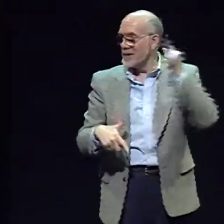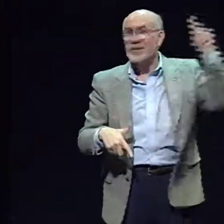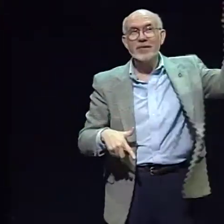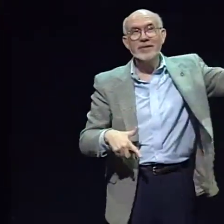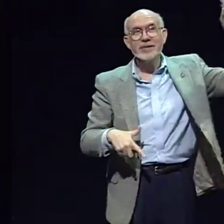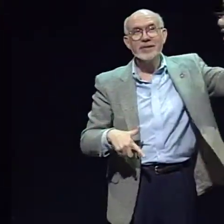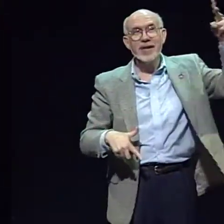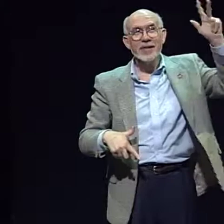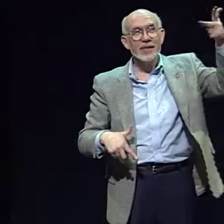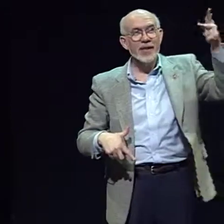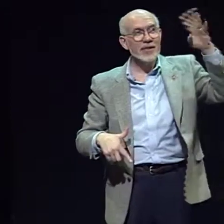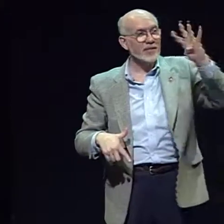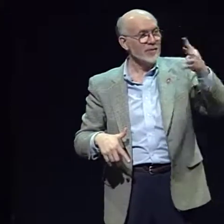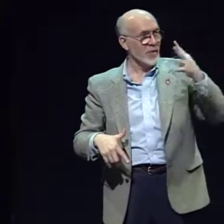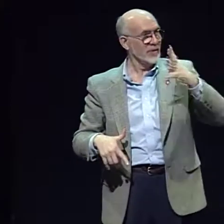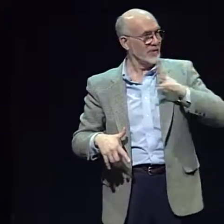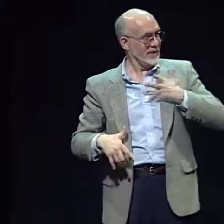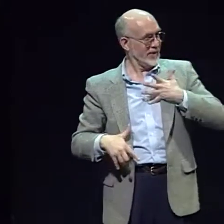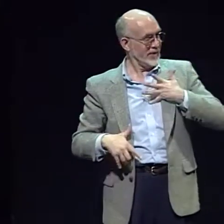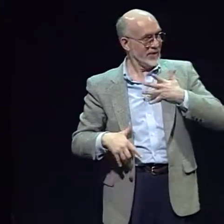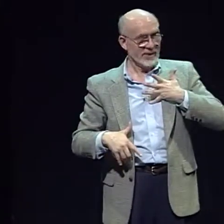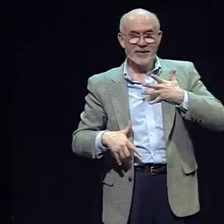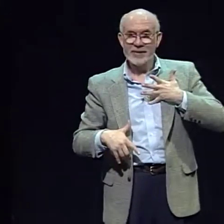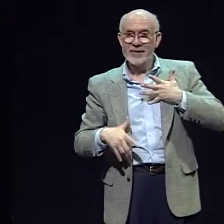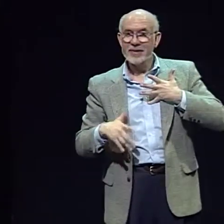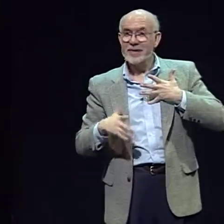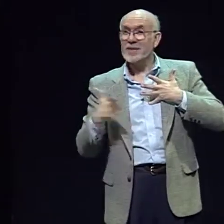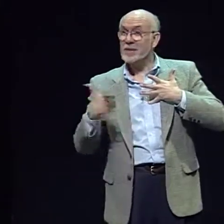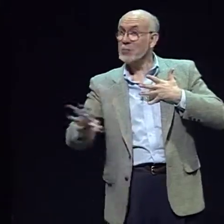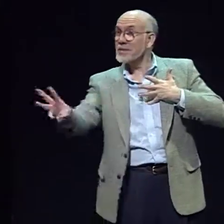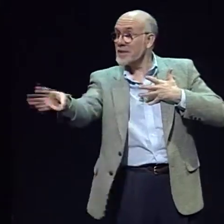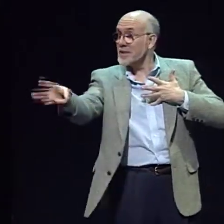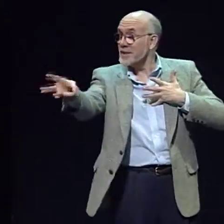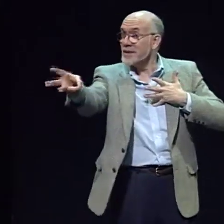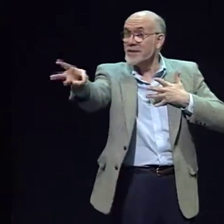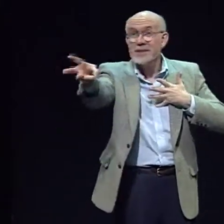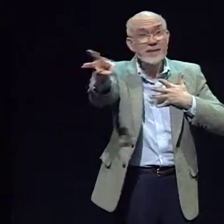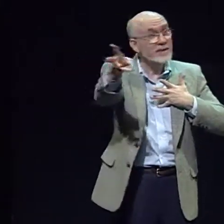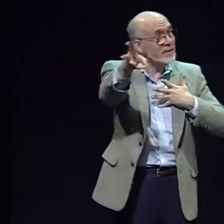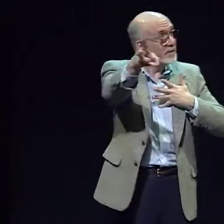IT ALL STARTED WITH LAURENT CLERC. HE WAS THE FIRST GENERATION. I'M PART OF THE FIFTH GENERATION,